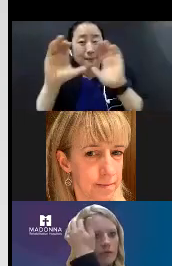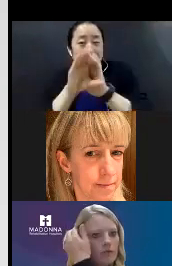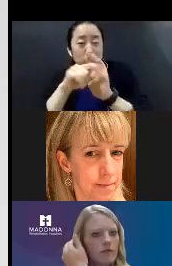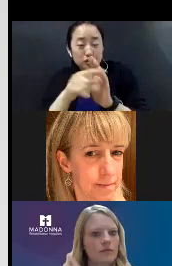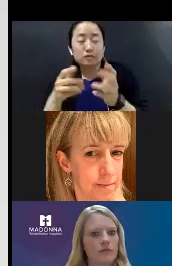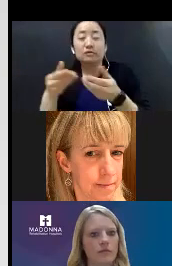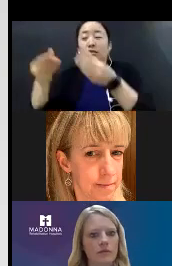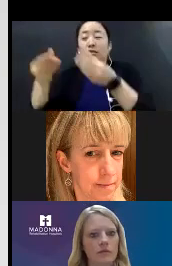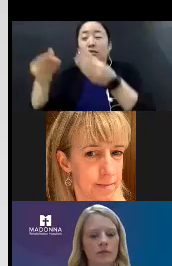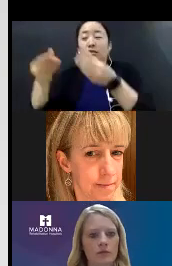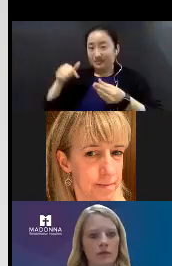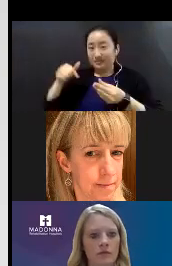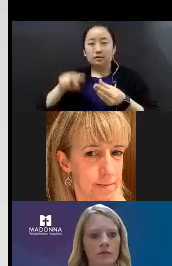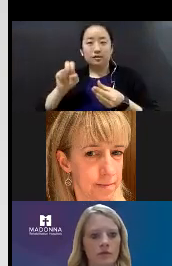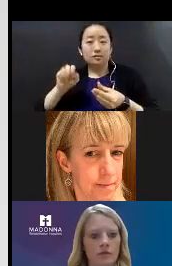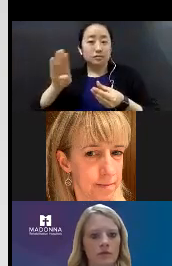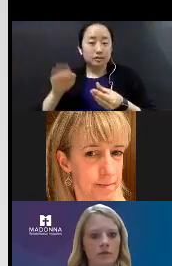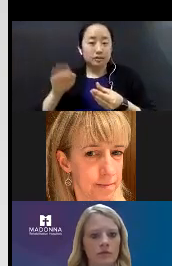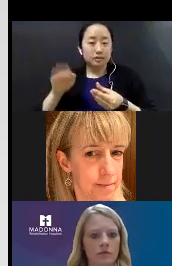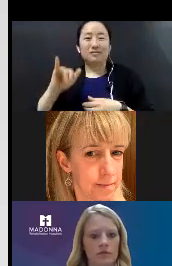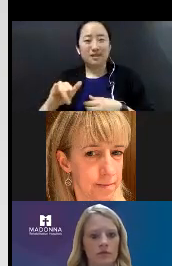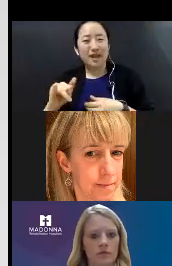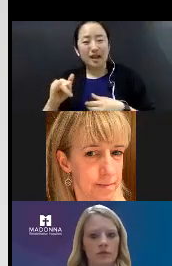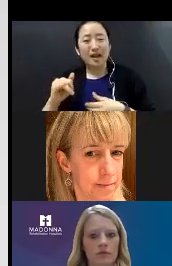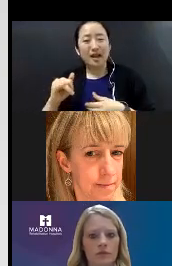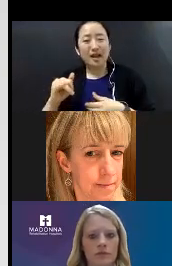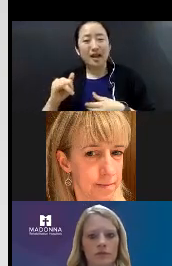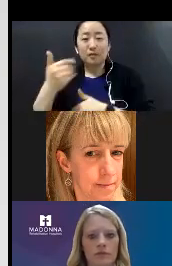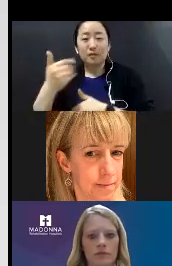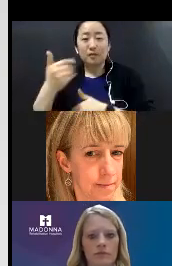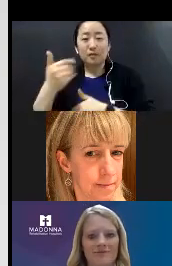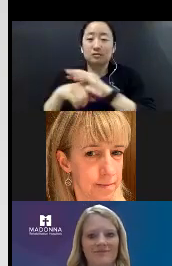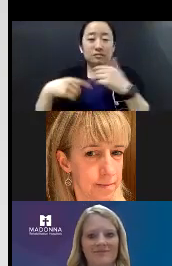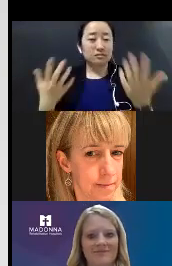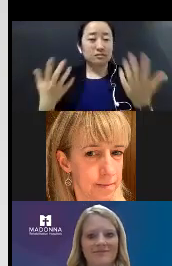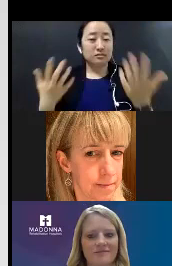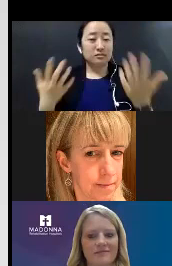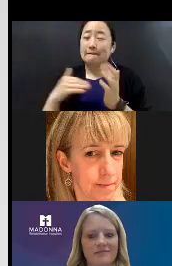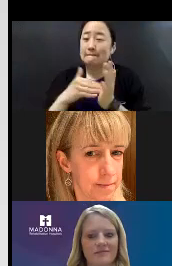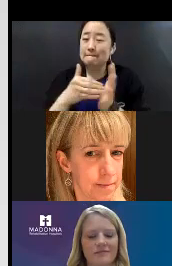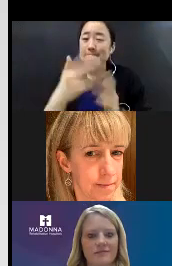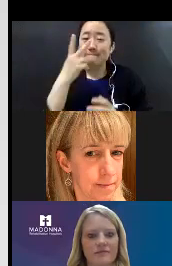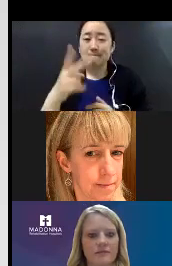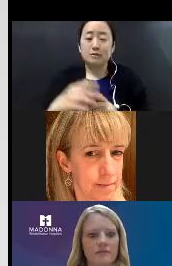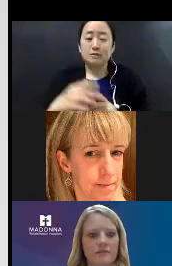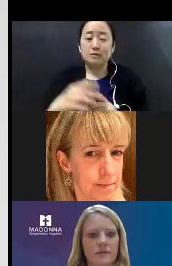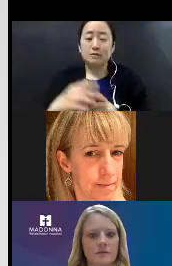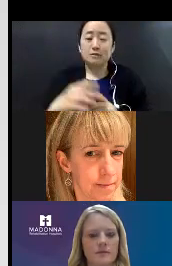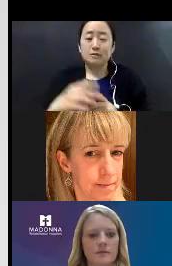THE COMMON PITFALLS, THERE IS NO IDENTIFIED SUPPORT PERSON.